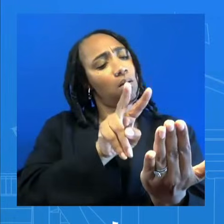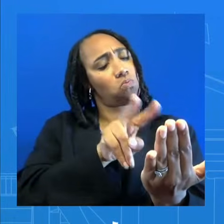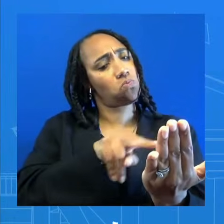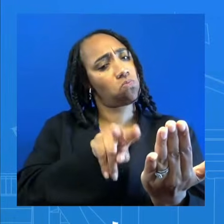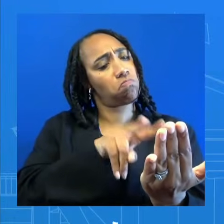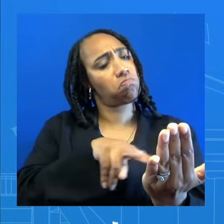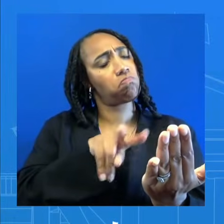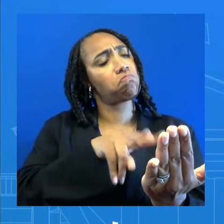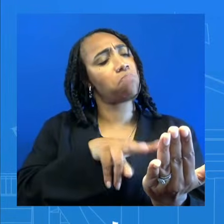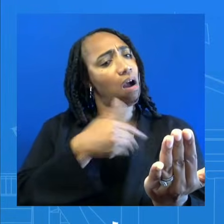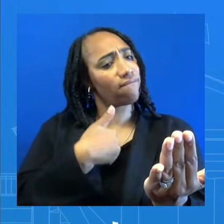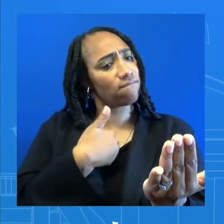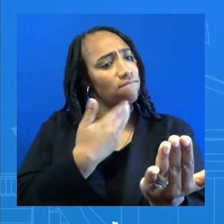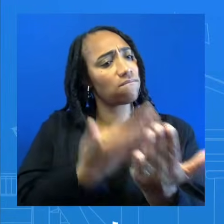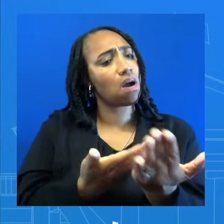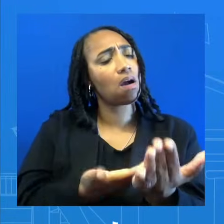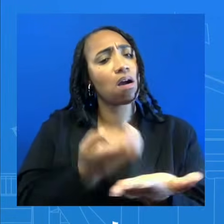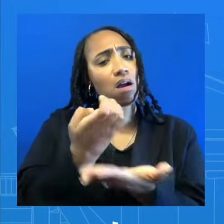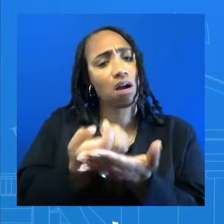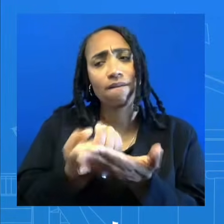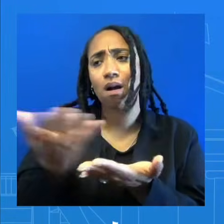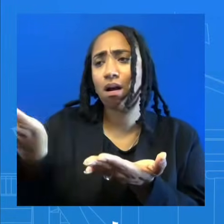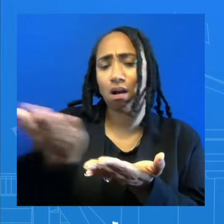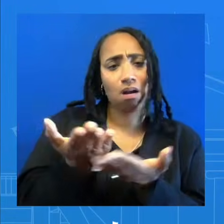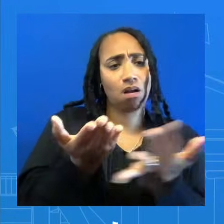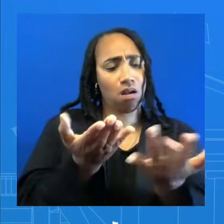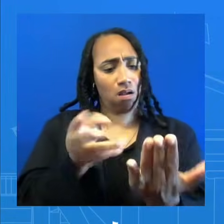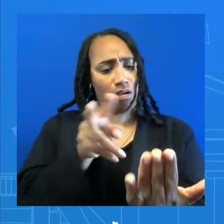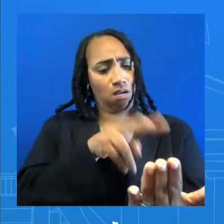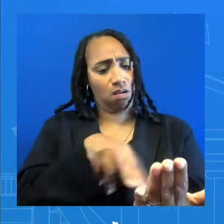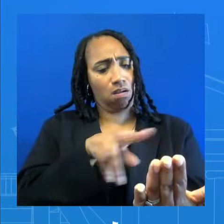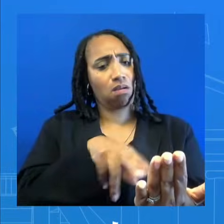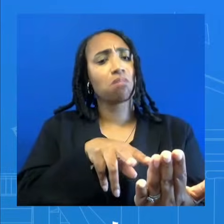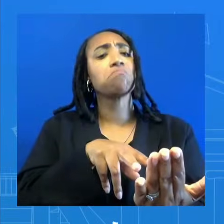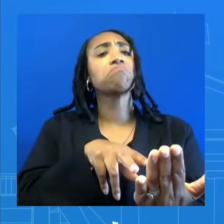again, getting back into the community and showing --